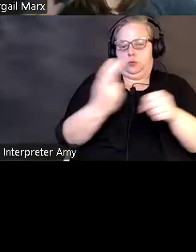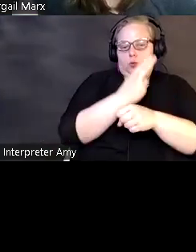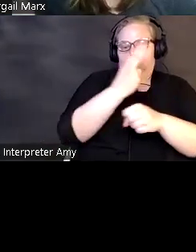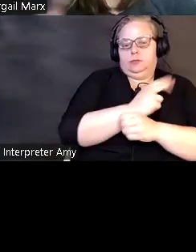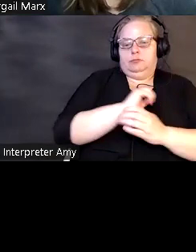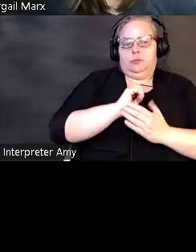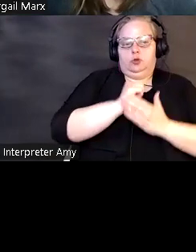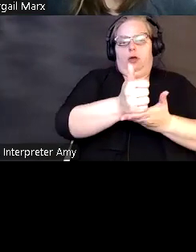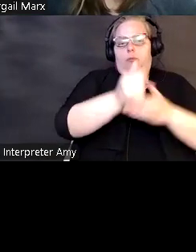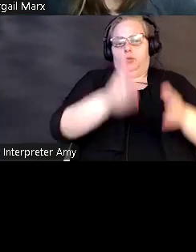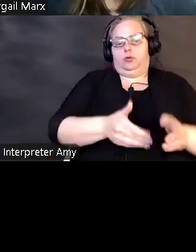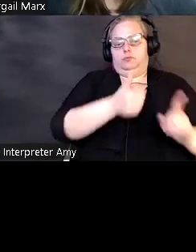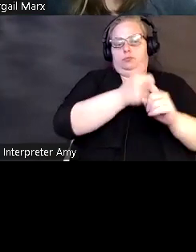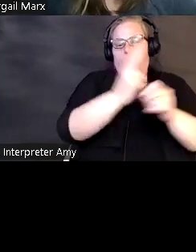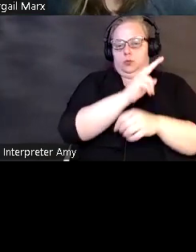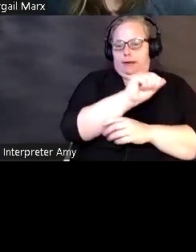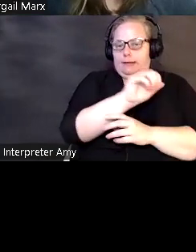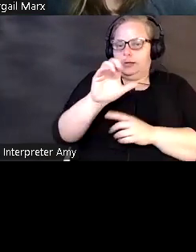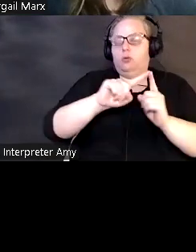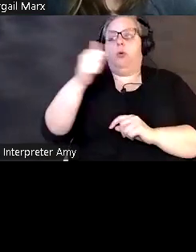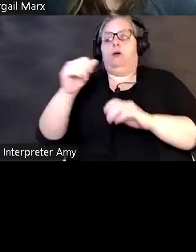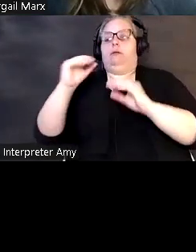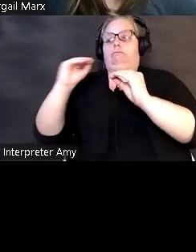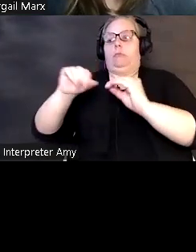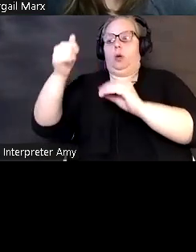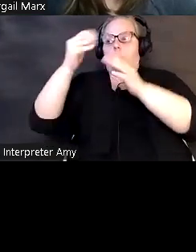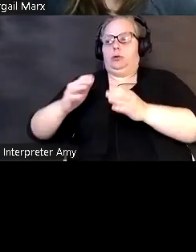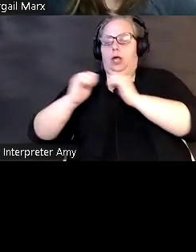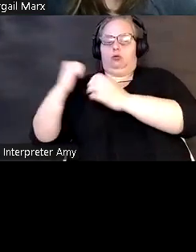or coaching someone else to do so. So feel free to kind of read through